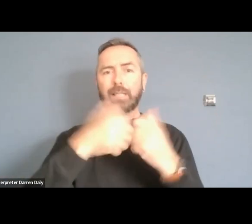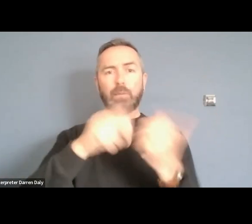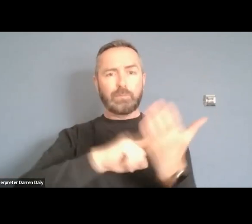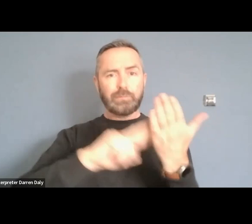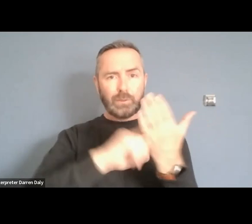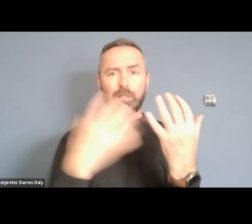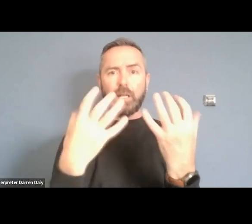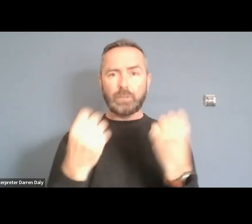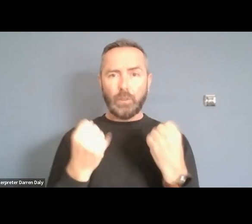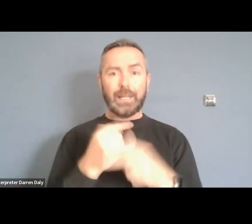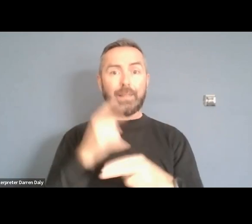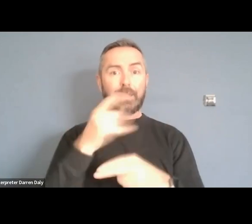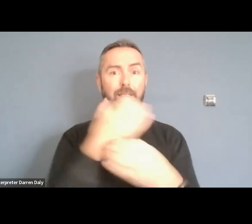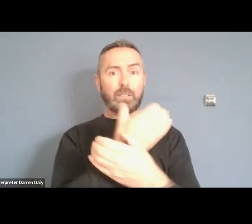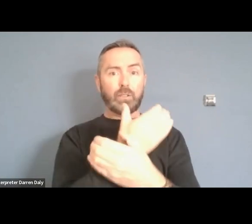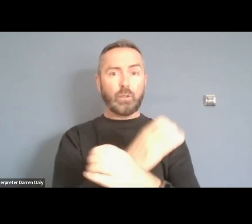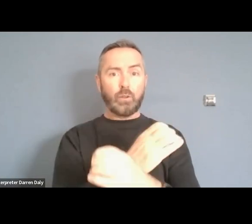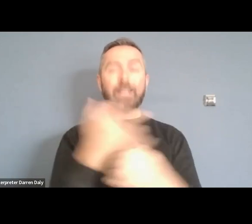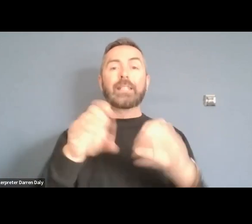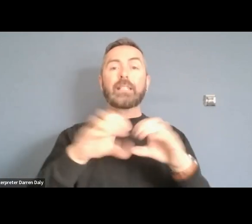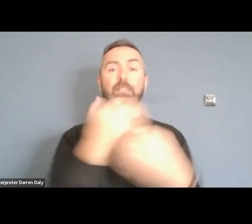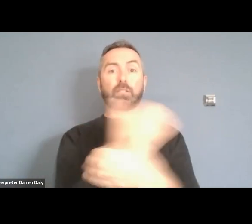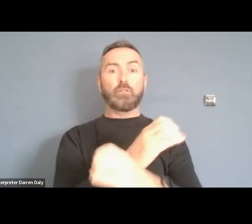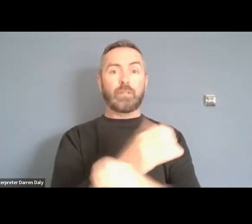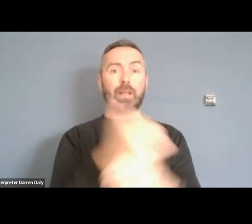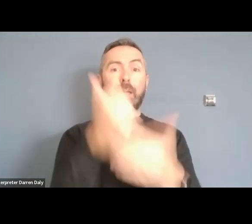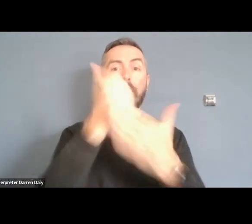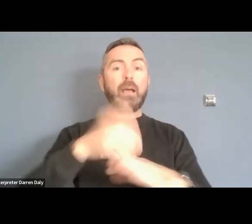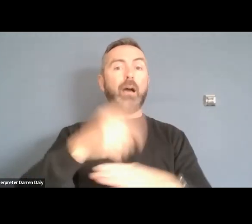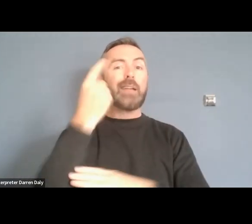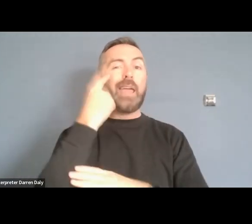country are evidence-based, that there is data informing the decisions that we